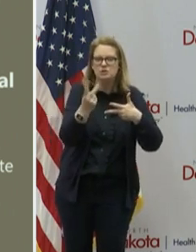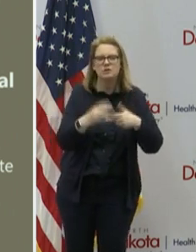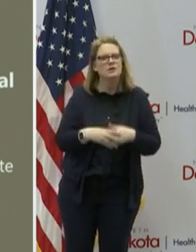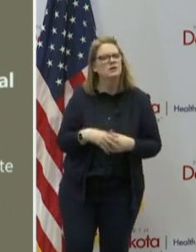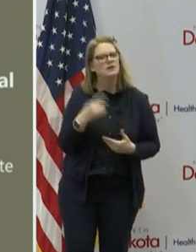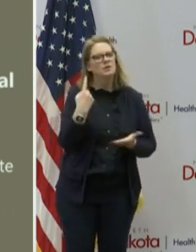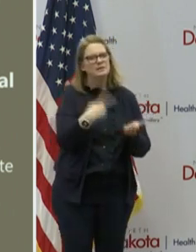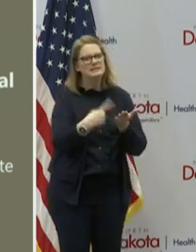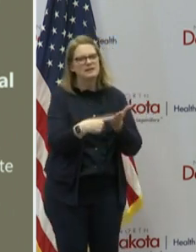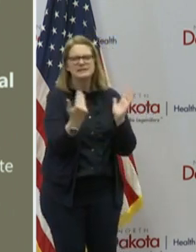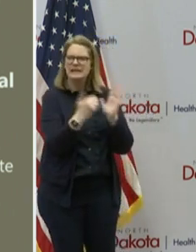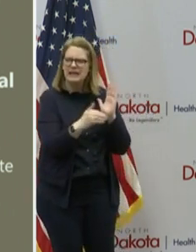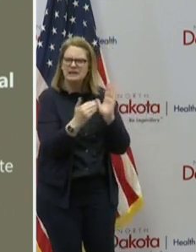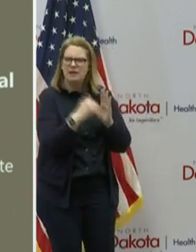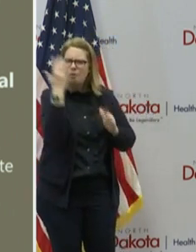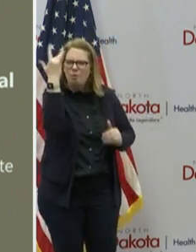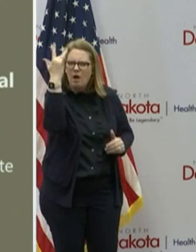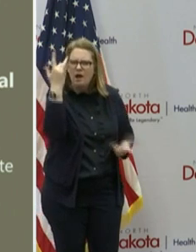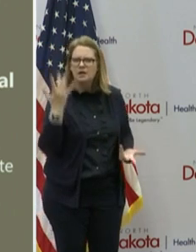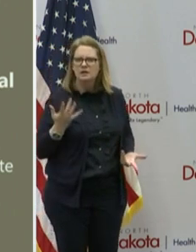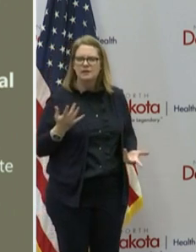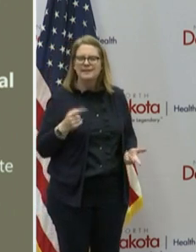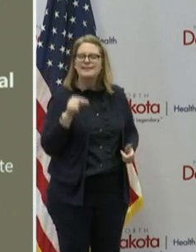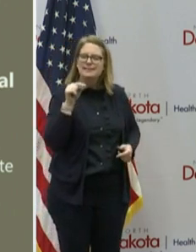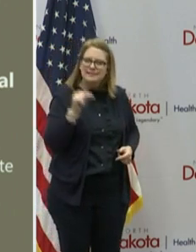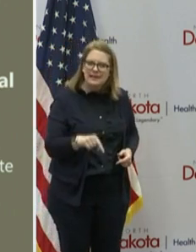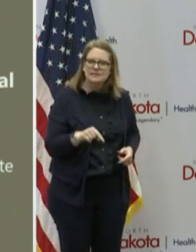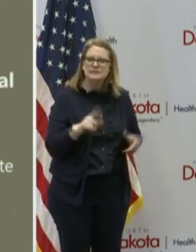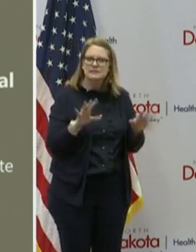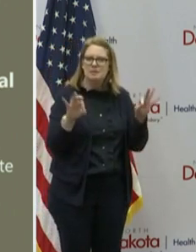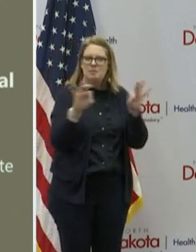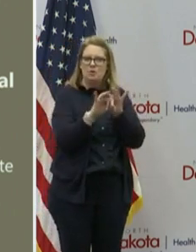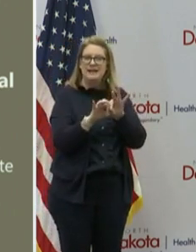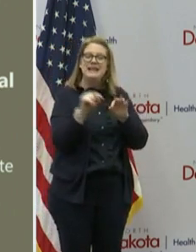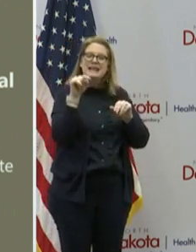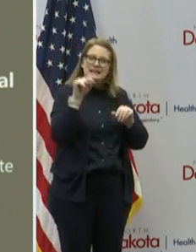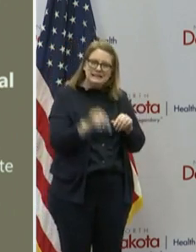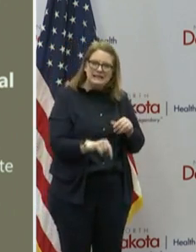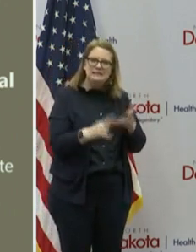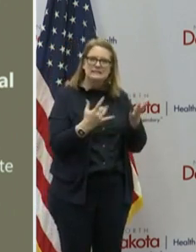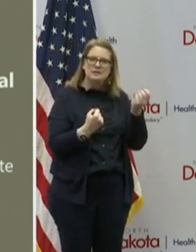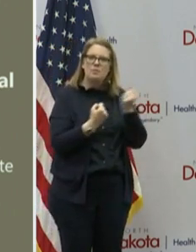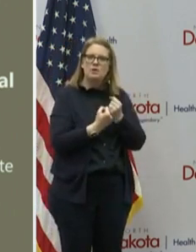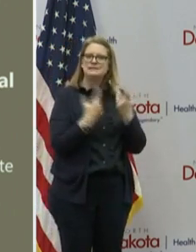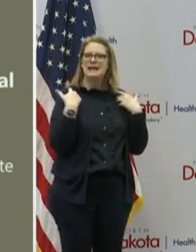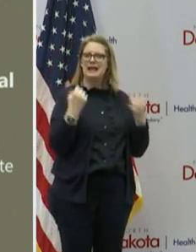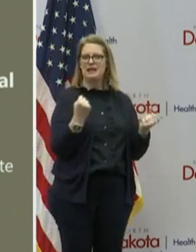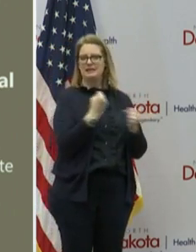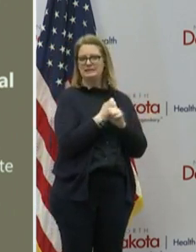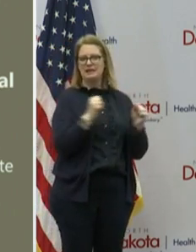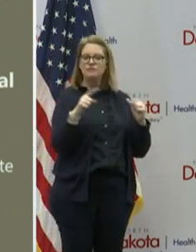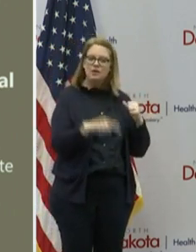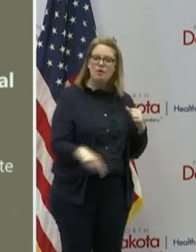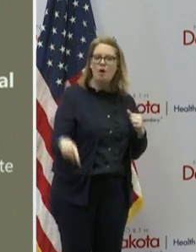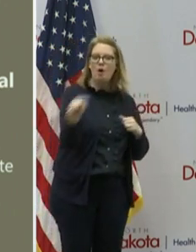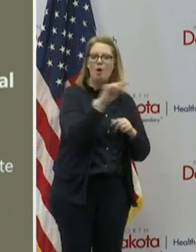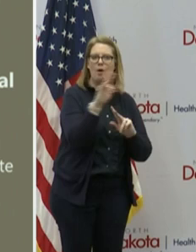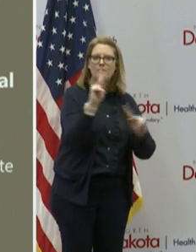NORTH DAKOTA CLOSING IN ON NEW YORK AND 6% WE HAVE A SHOT TO MOVE INTO THE NUMBER TWO SPOT. WHY DO WE TALK ABOUT THIS,